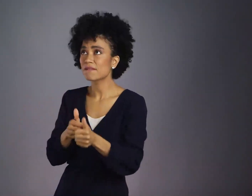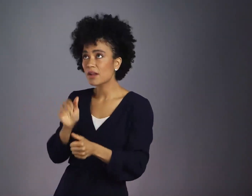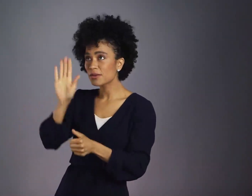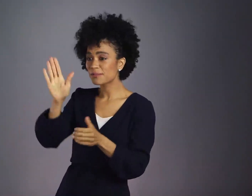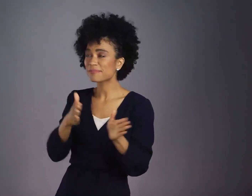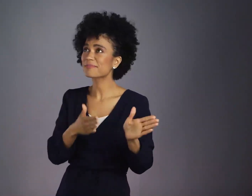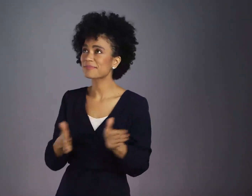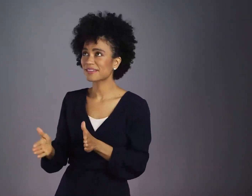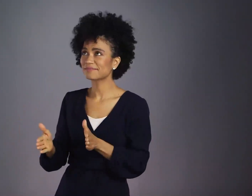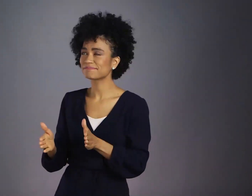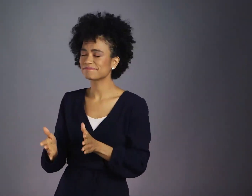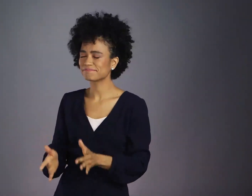Amen.’’